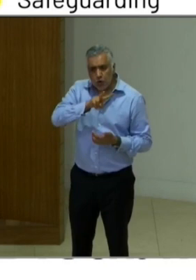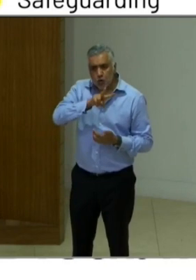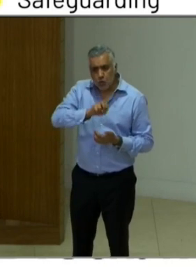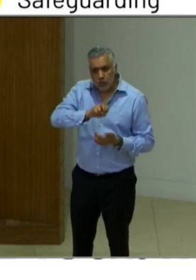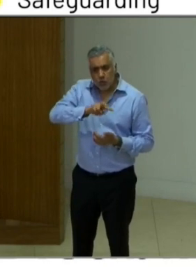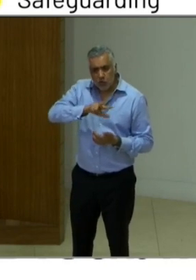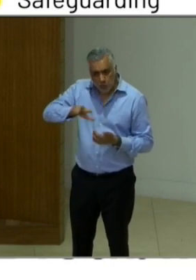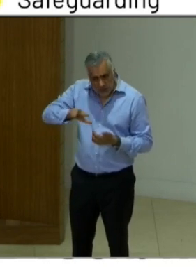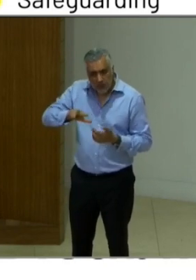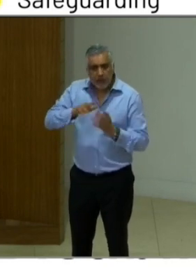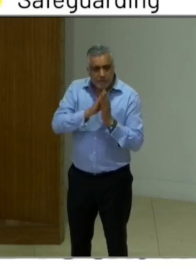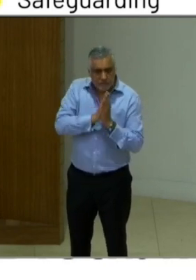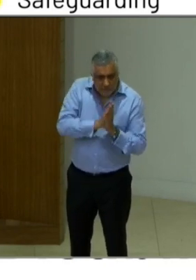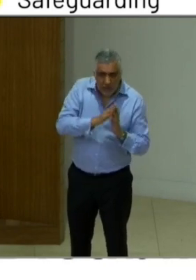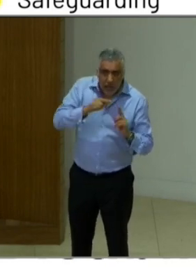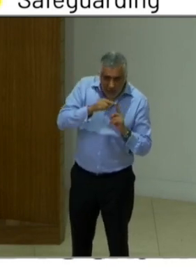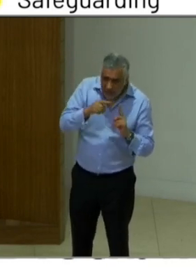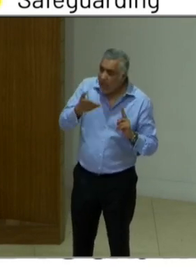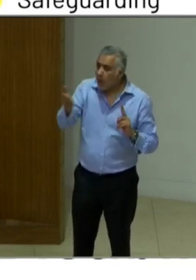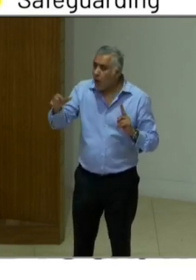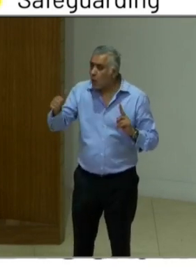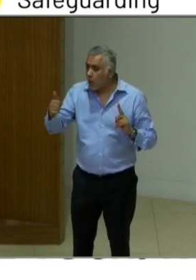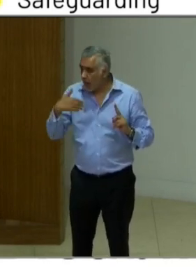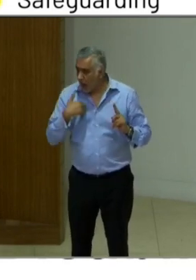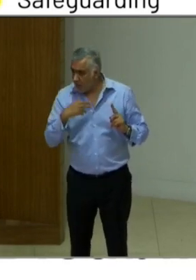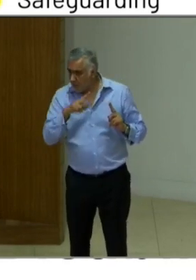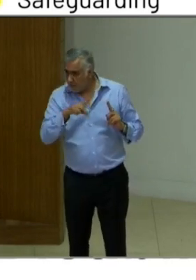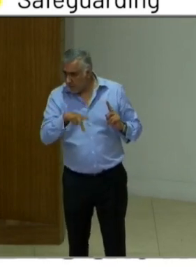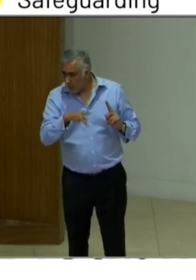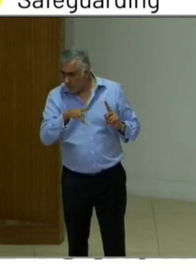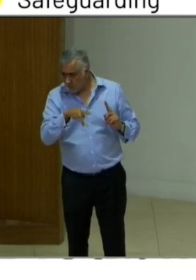inviting everyone to pray that people with disabilities may be at the centre